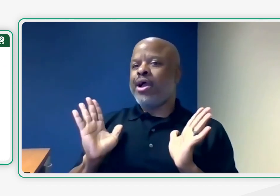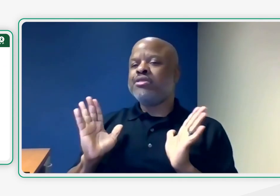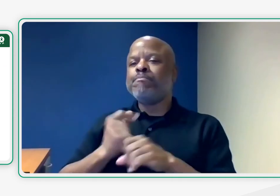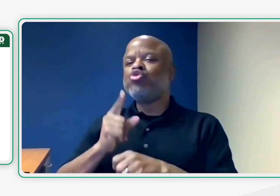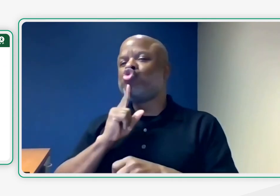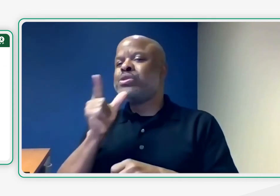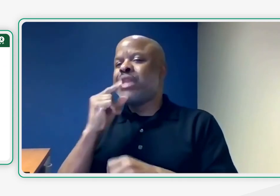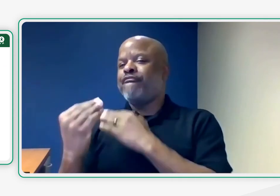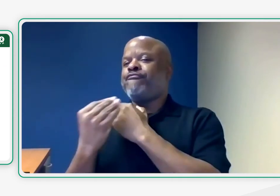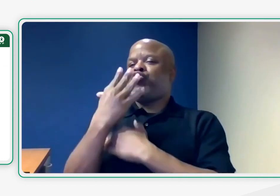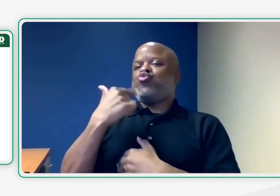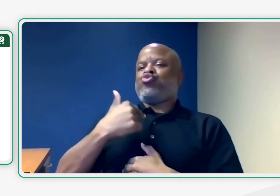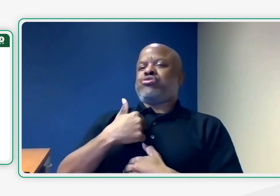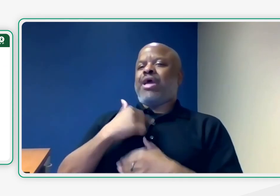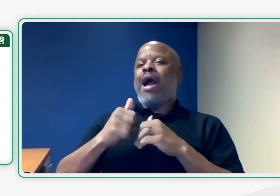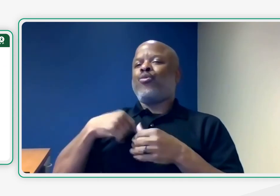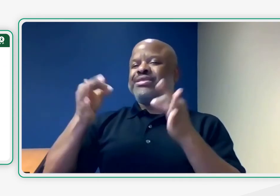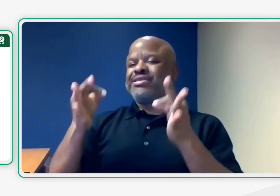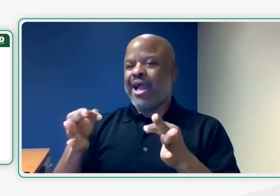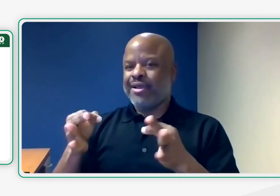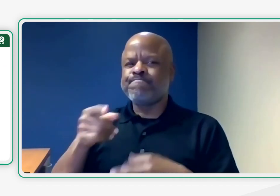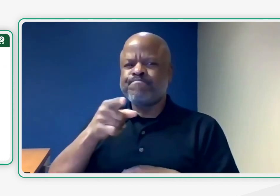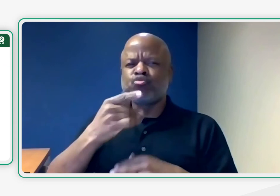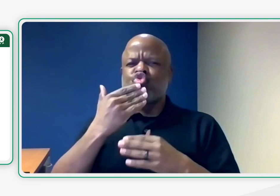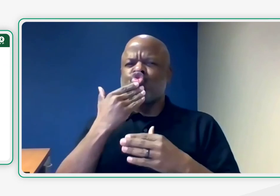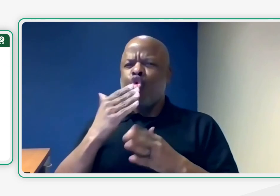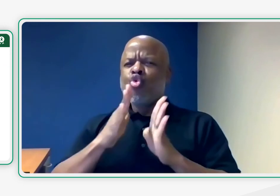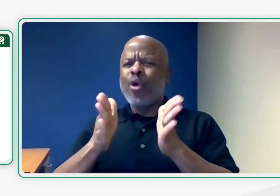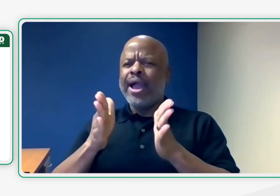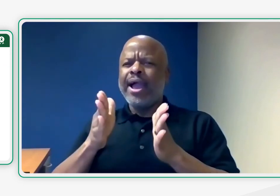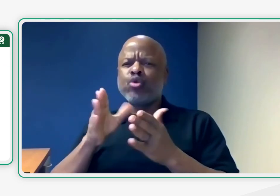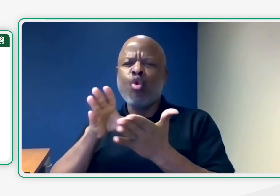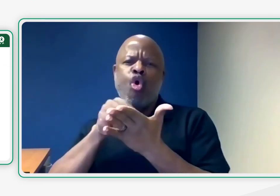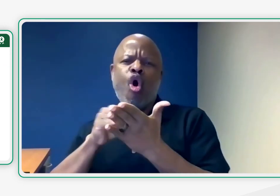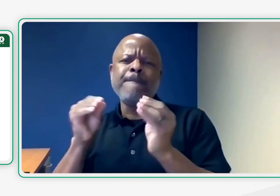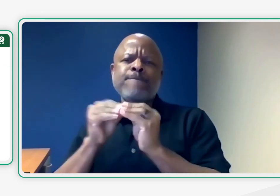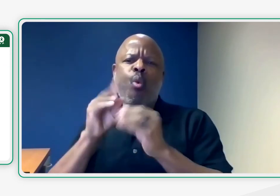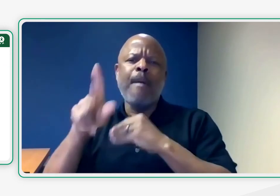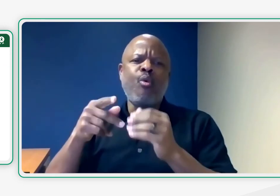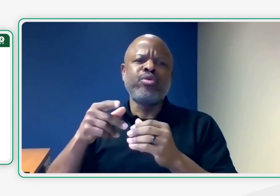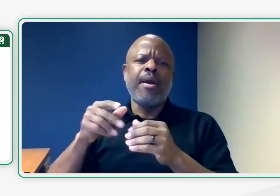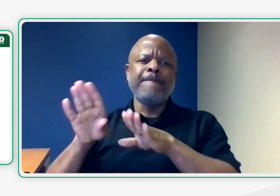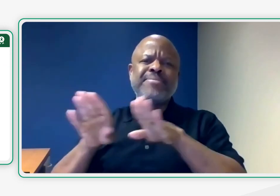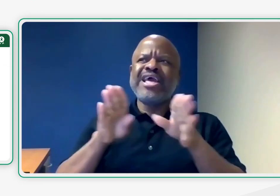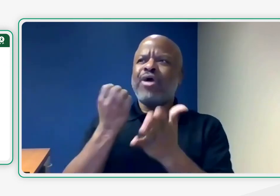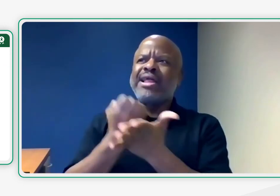And it starts to impact your lifestyle and your lifestyle choices. And so that really influences our decision making.